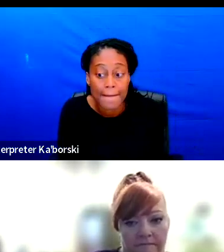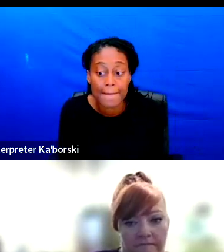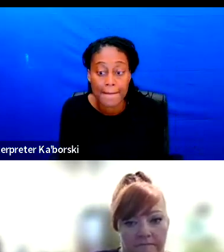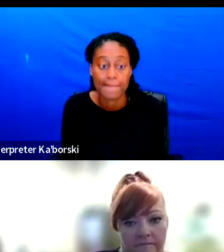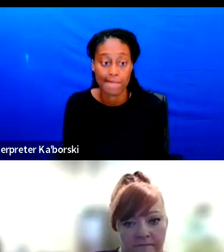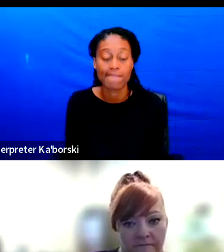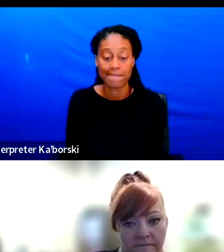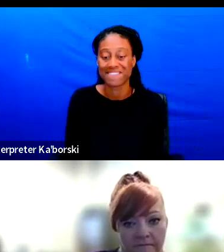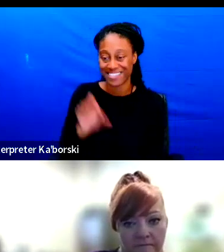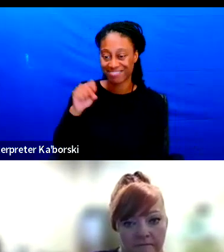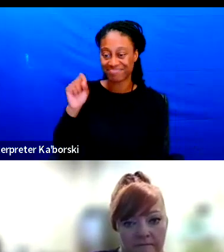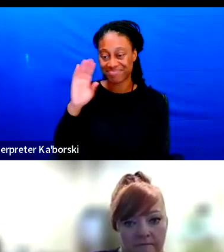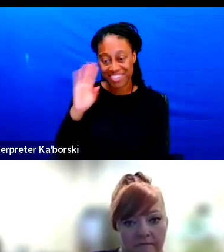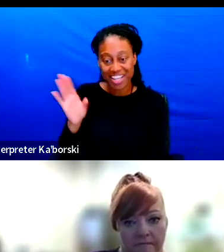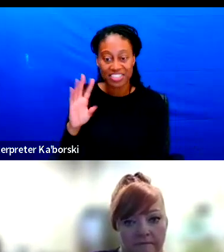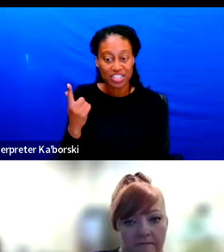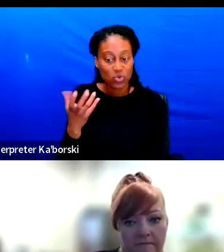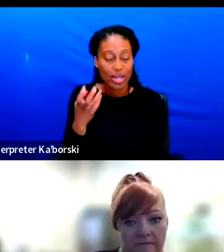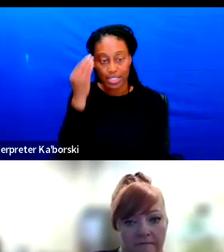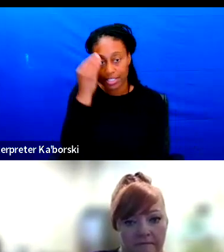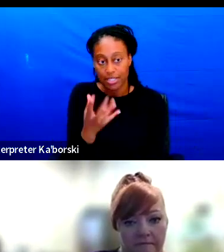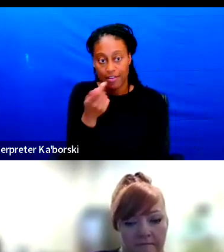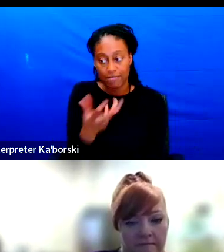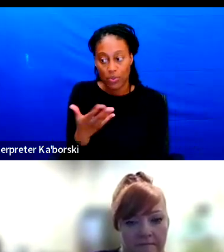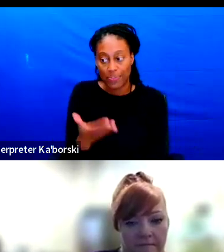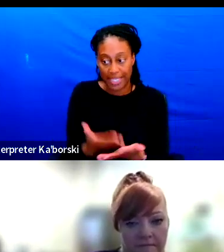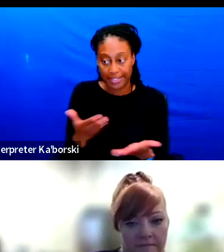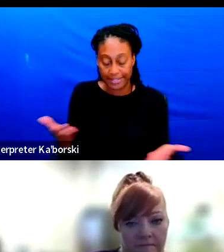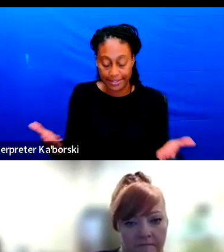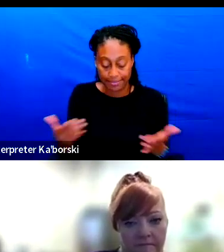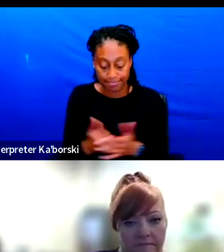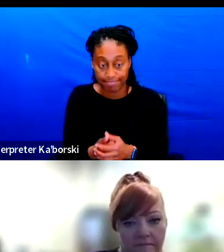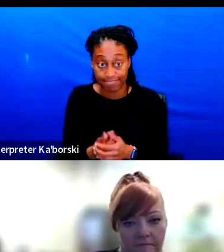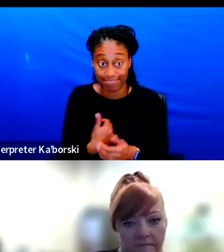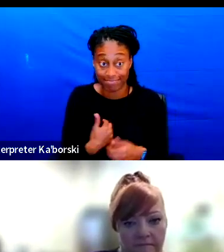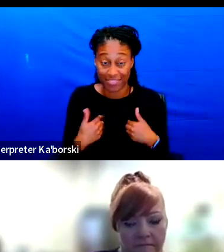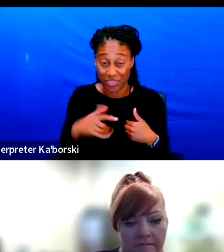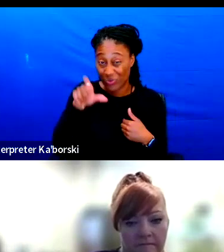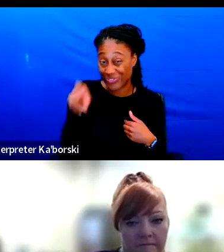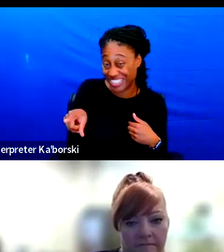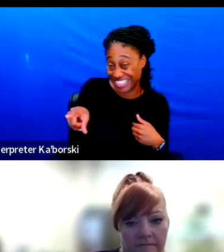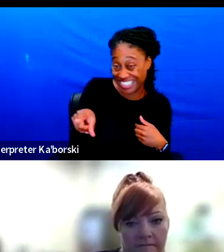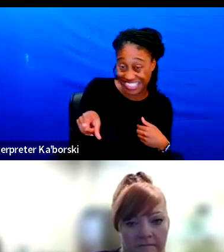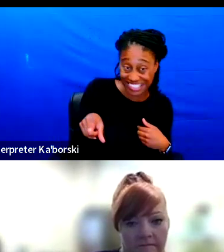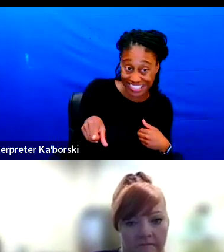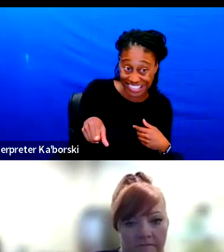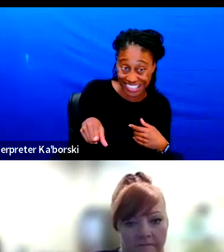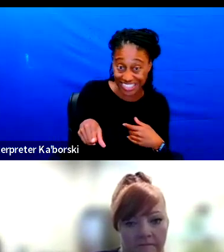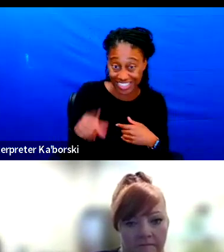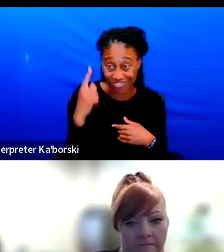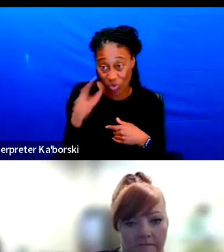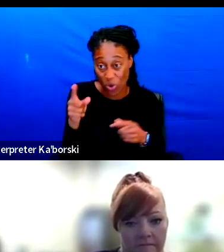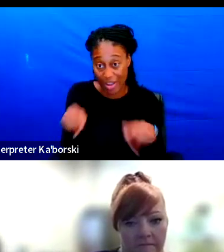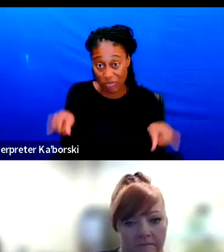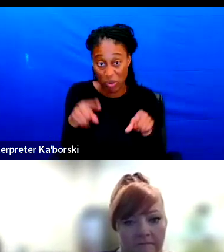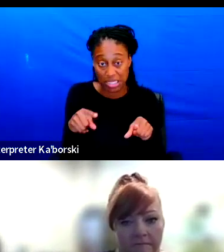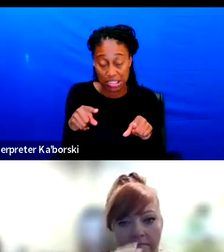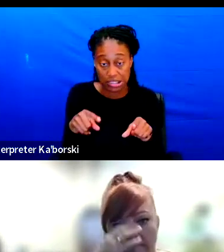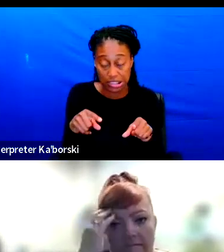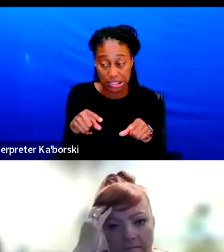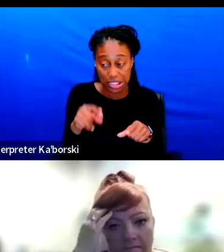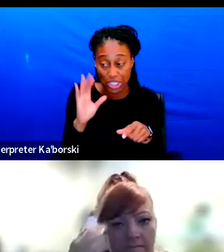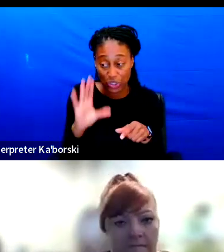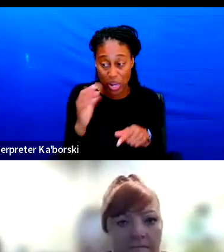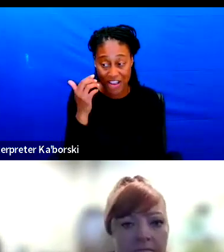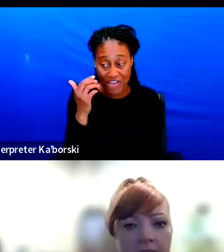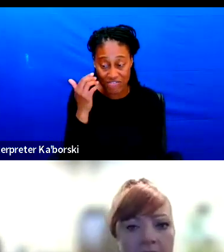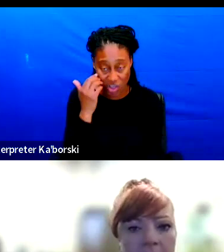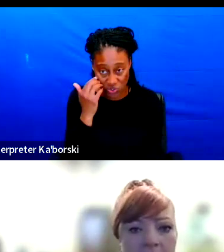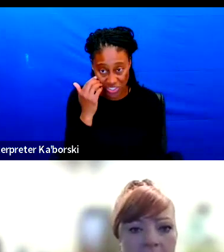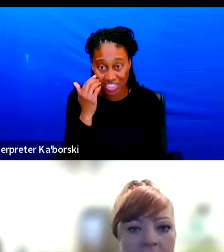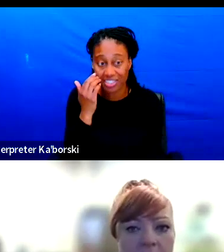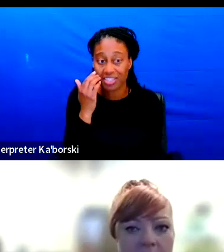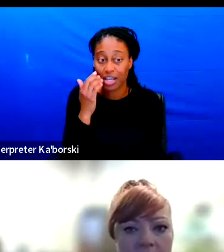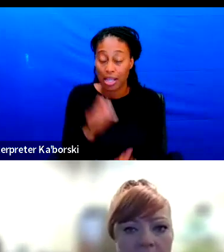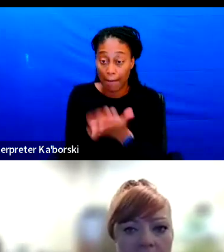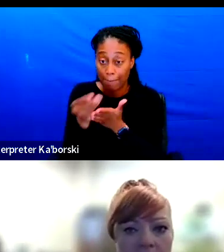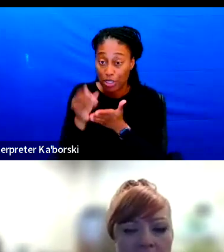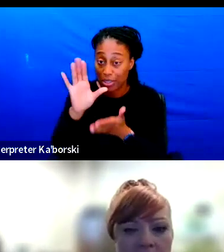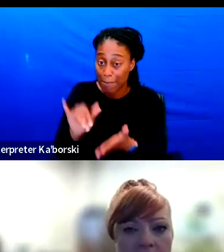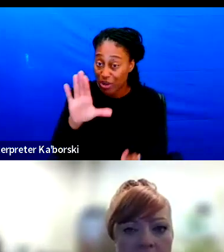Jenise Brassell: Yes, Hi, I was just gonna say a couple of things. I actually have a question for from everyone. Your phones are your phones purchased by your seals?